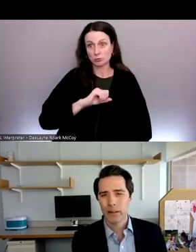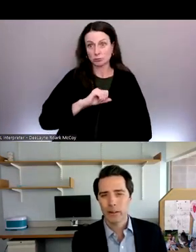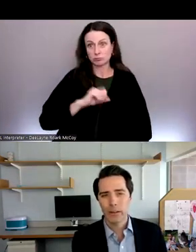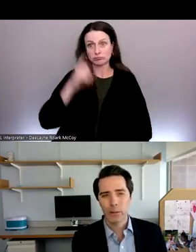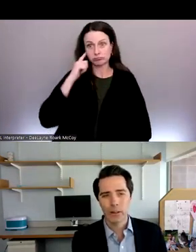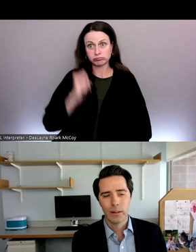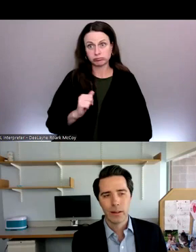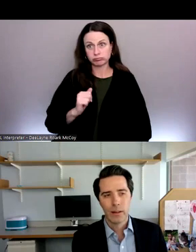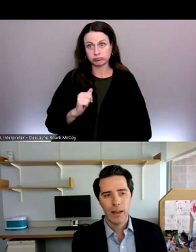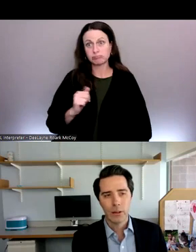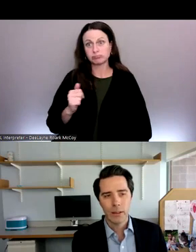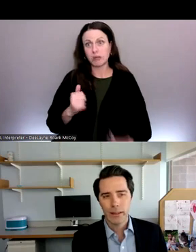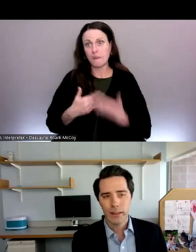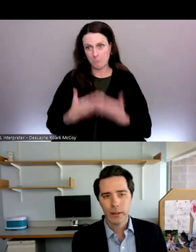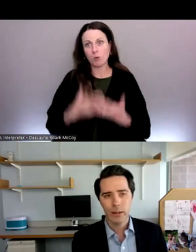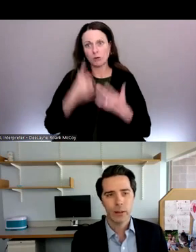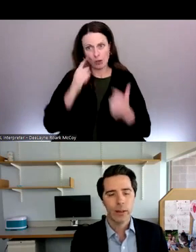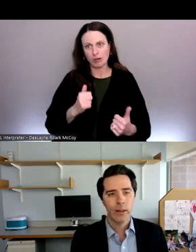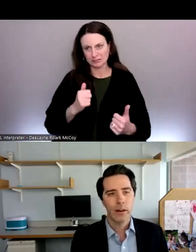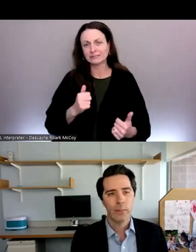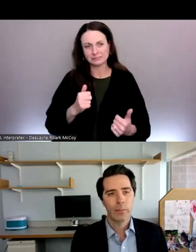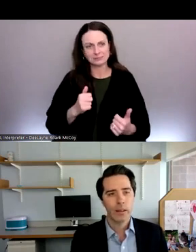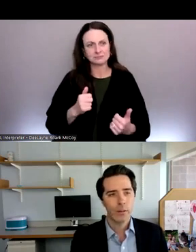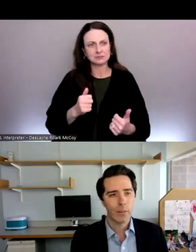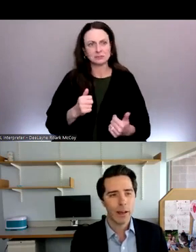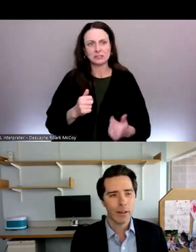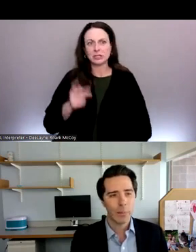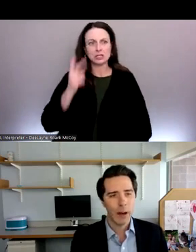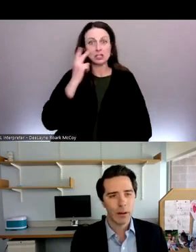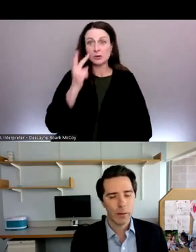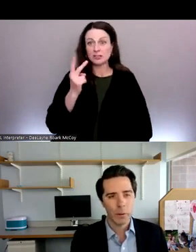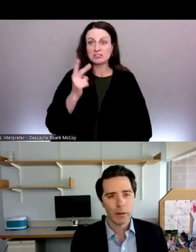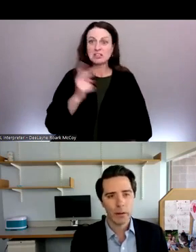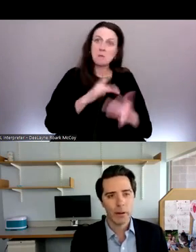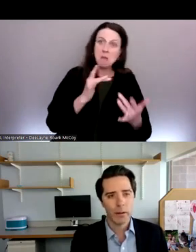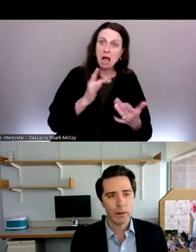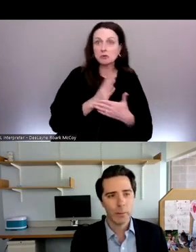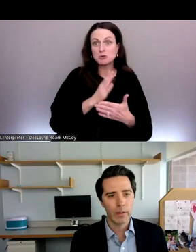loss and it was as you can see here it